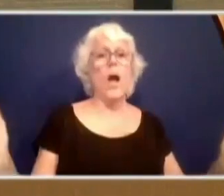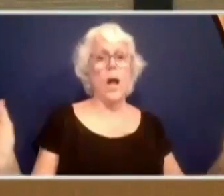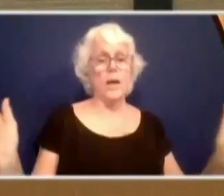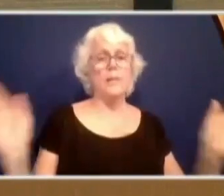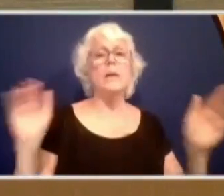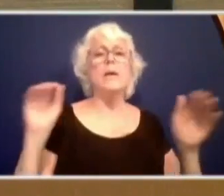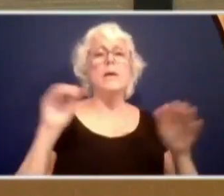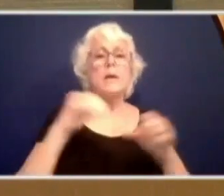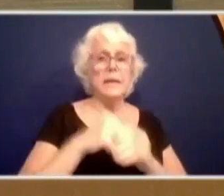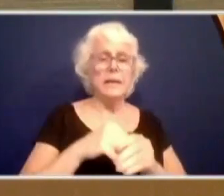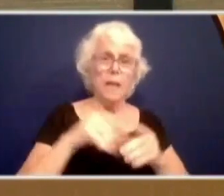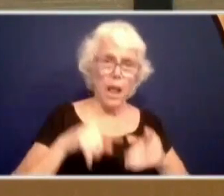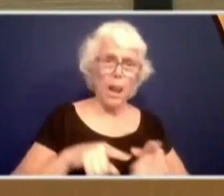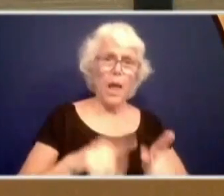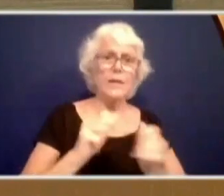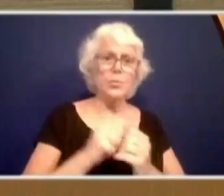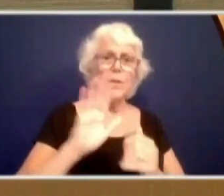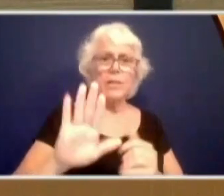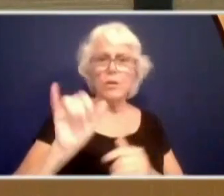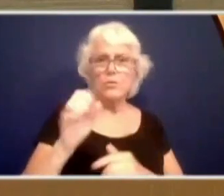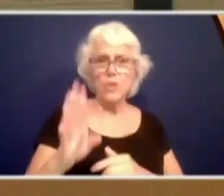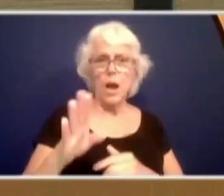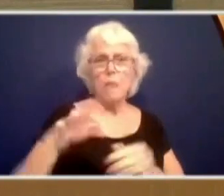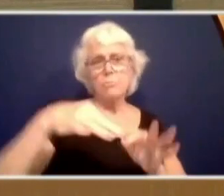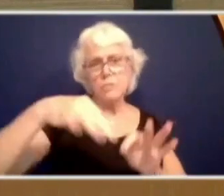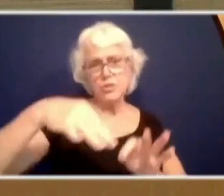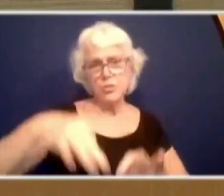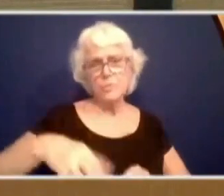their job description and classification of employment.